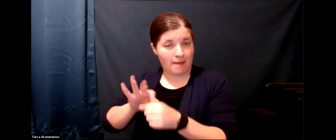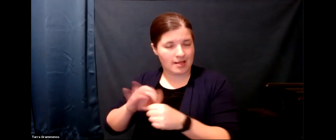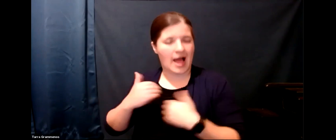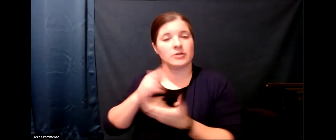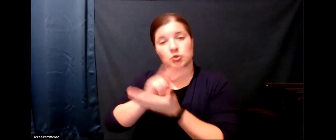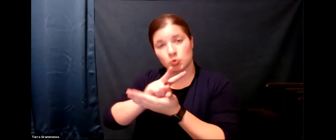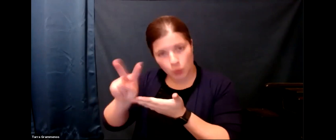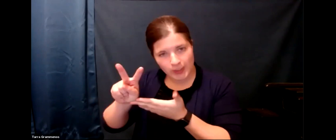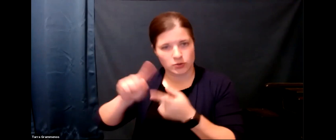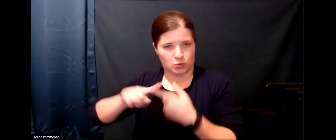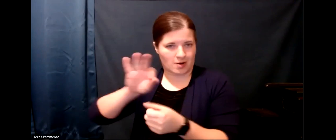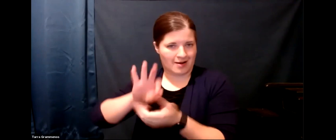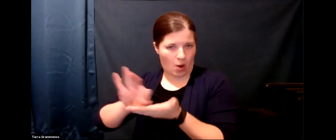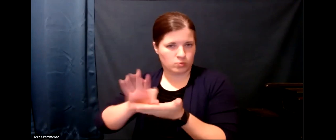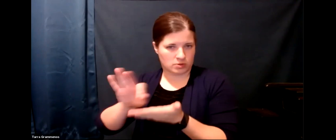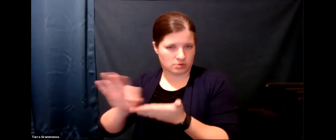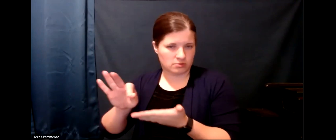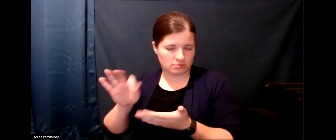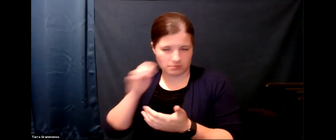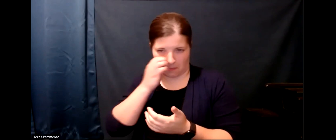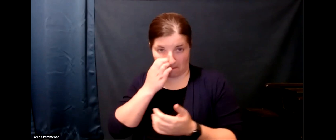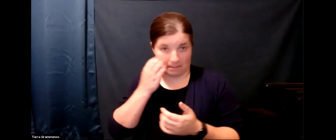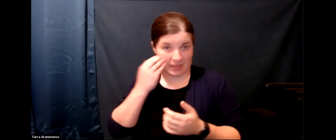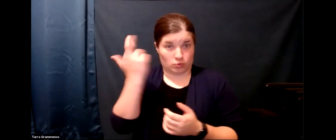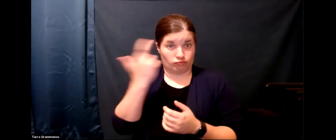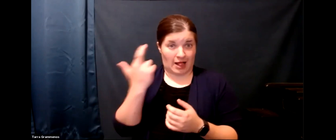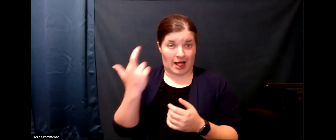That is for the larger volume that we expect to have this year.